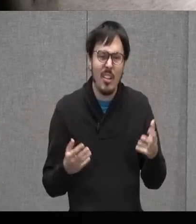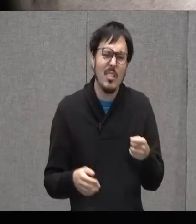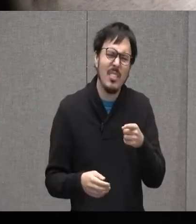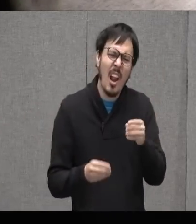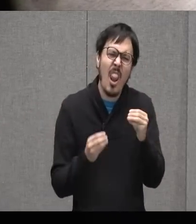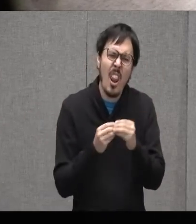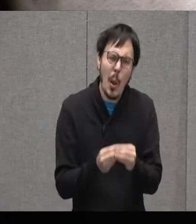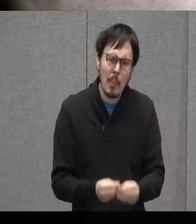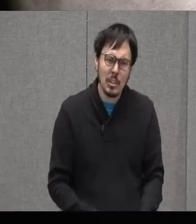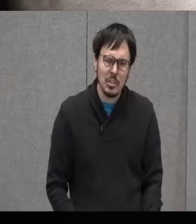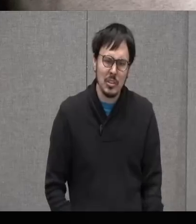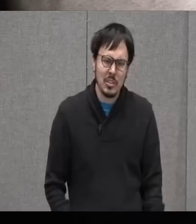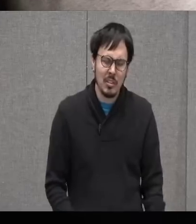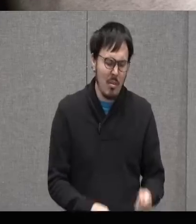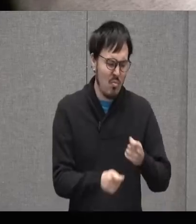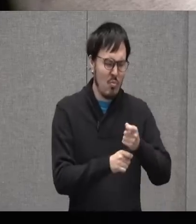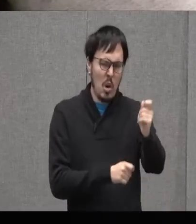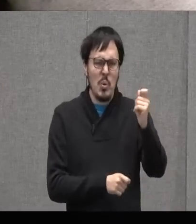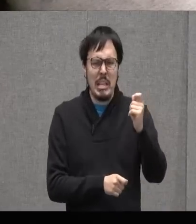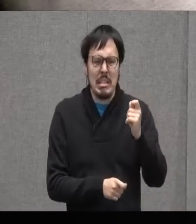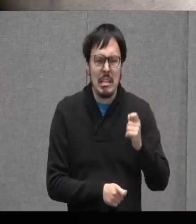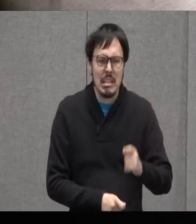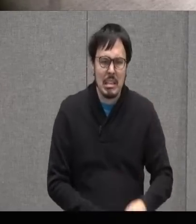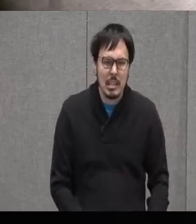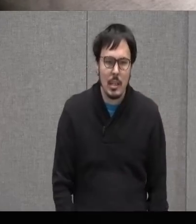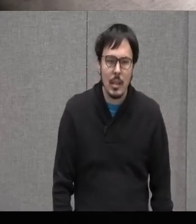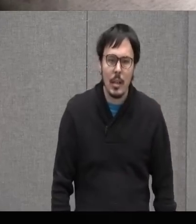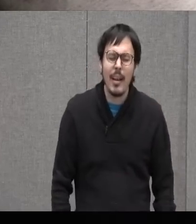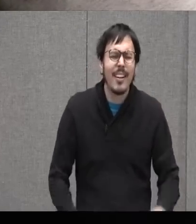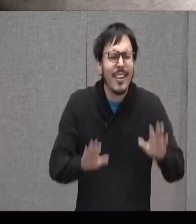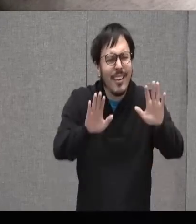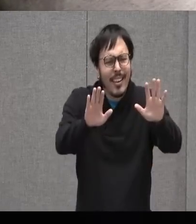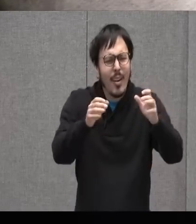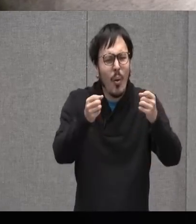I think you're missing the point. Math isn't all about numbers.